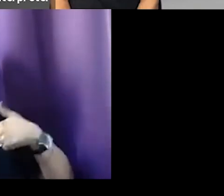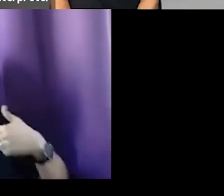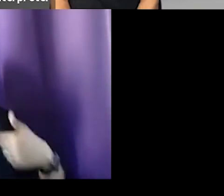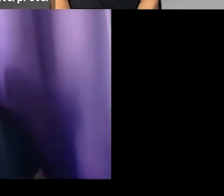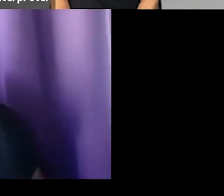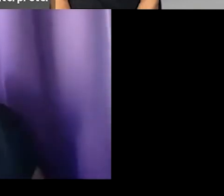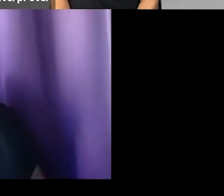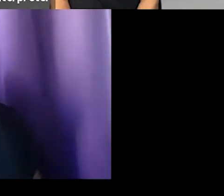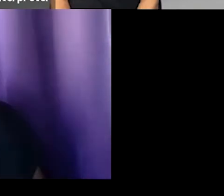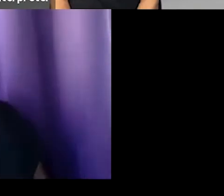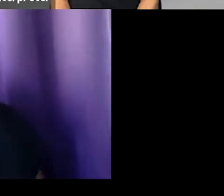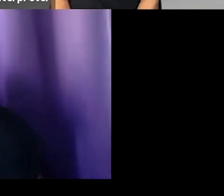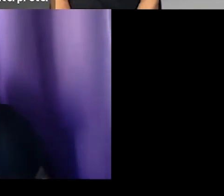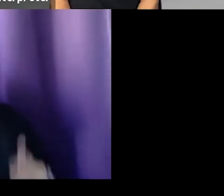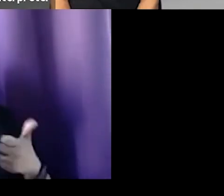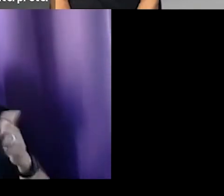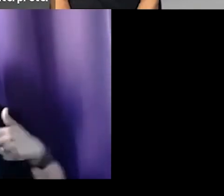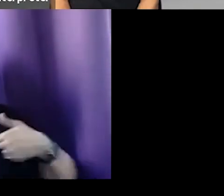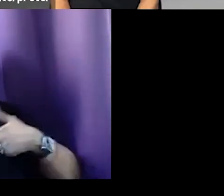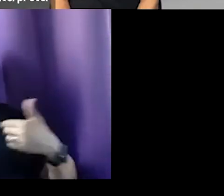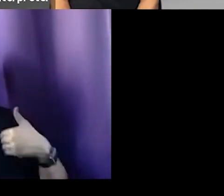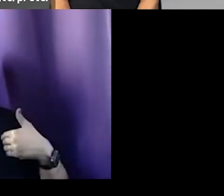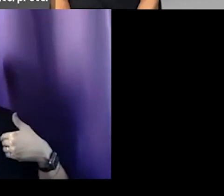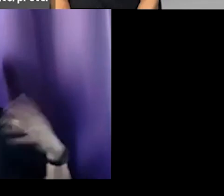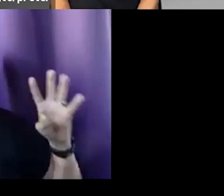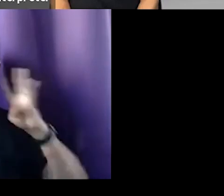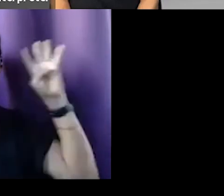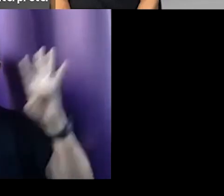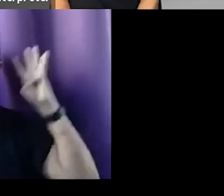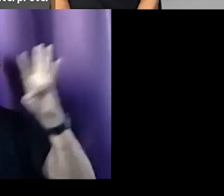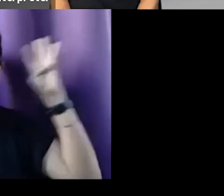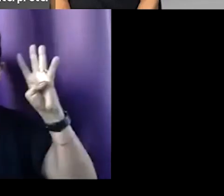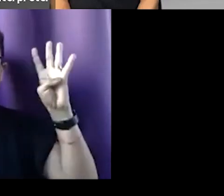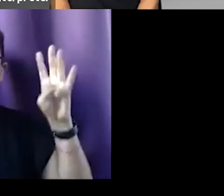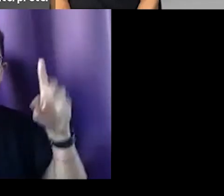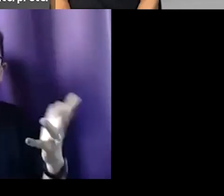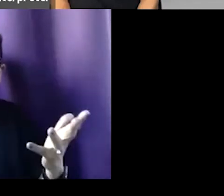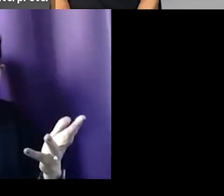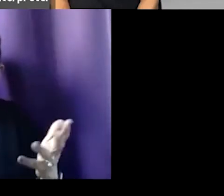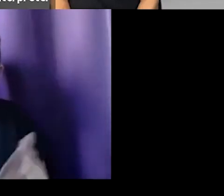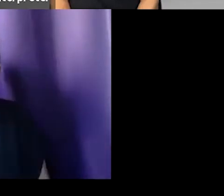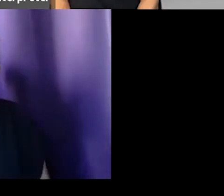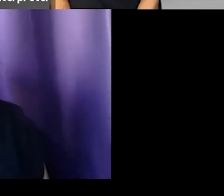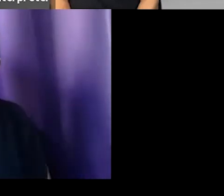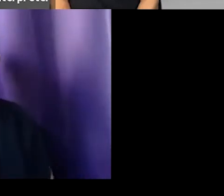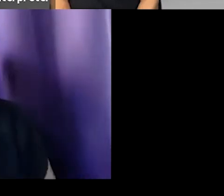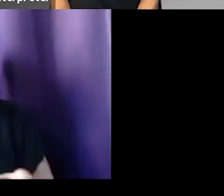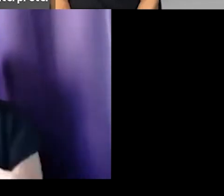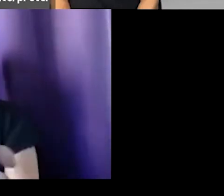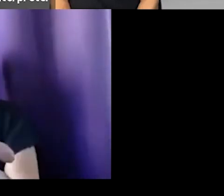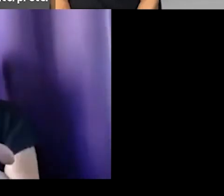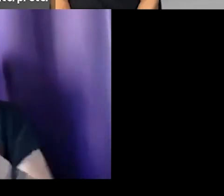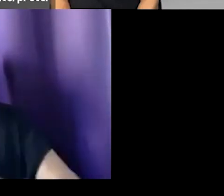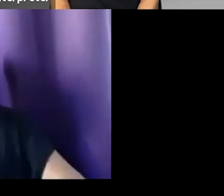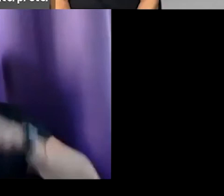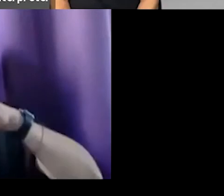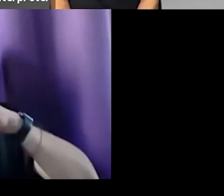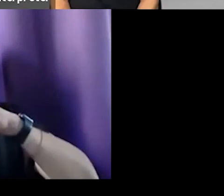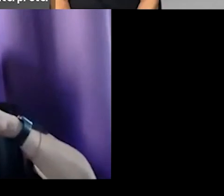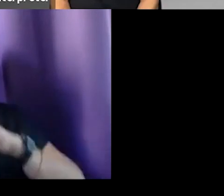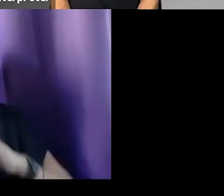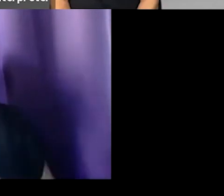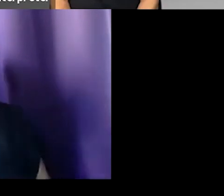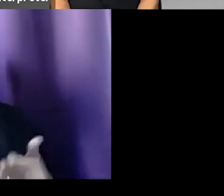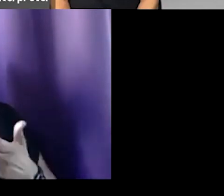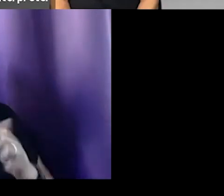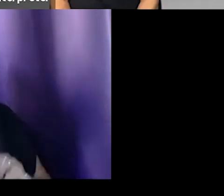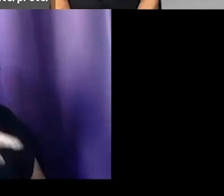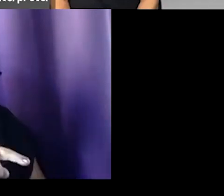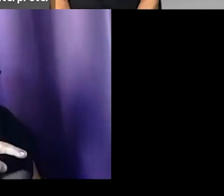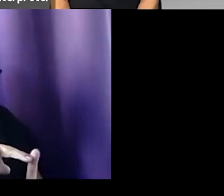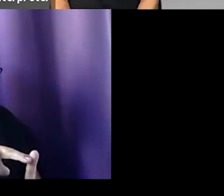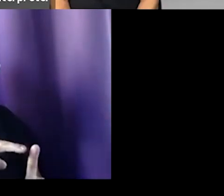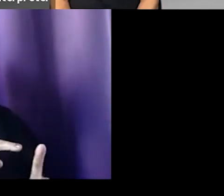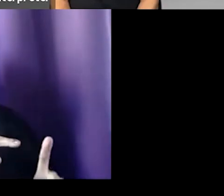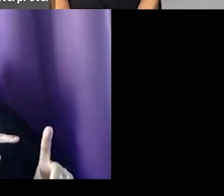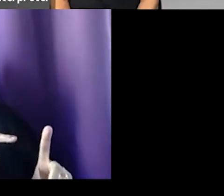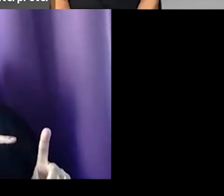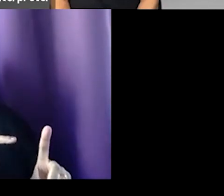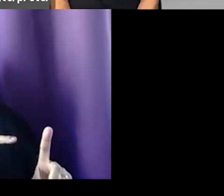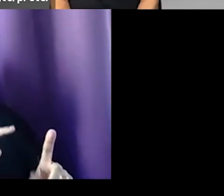without any point, the very beginning, stopping that impulse to say, actually don't know enough about this problem, and having to do more than a little weekend reading to figure it out.